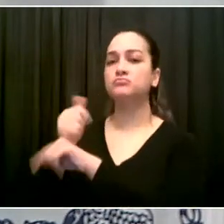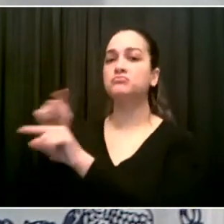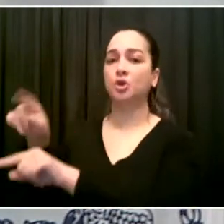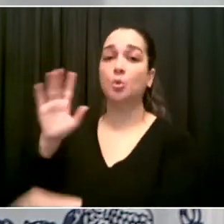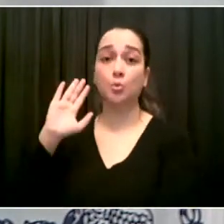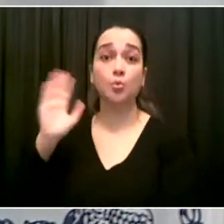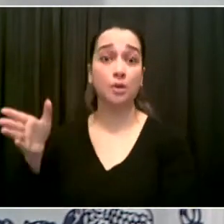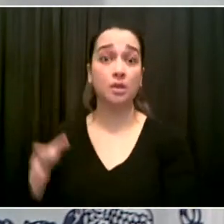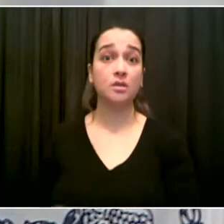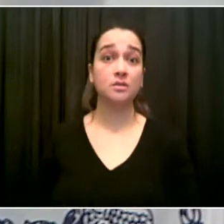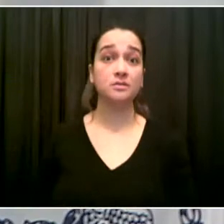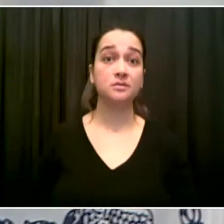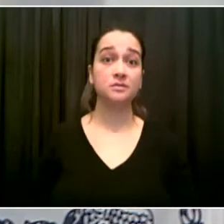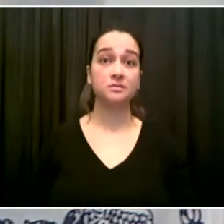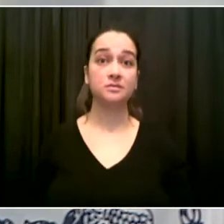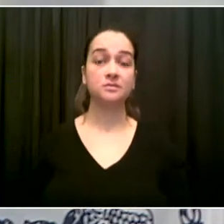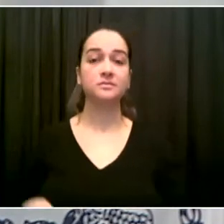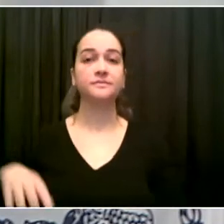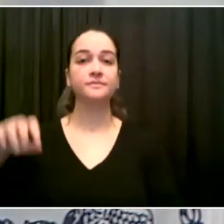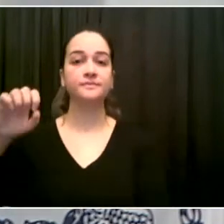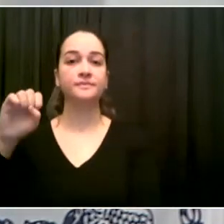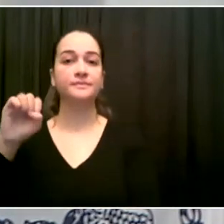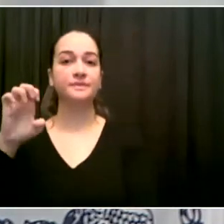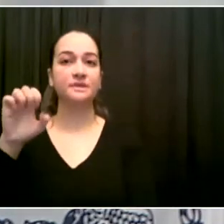MORE AND MORE DOSESESWI LLLL BE PROVIDED AND SOON WILL HAVE THTHT ASOUTH SHORE